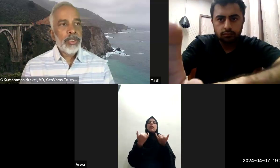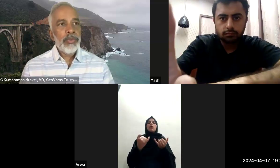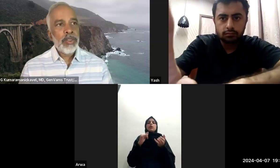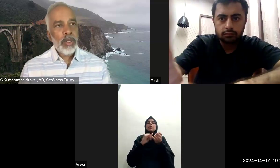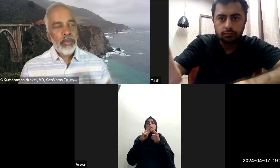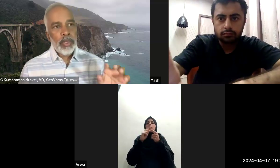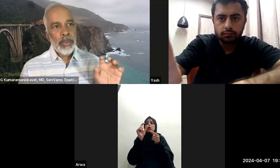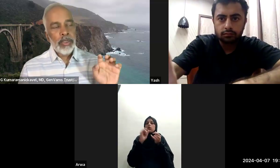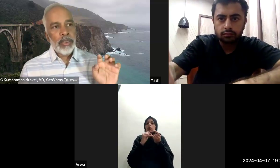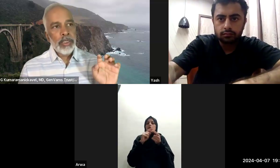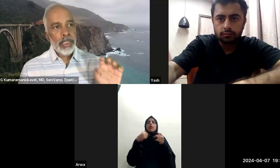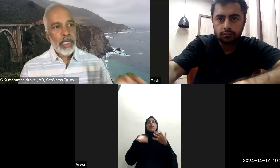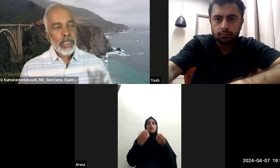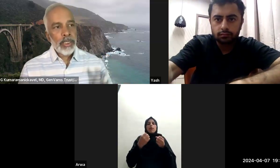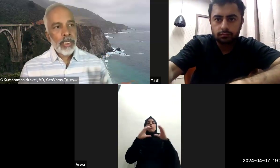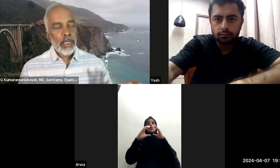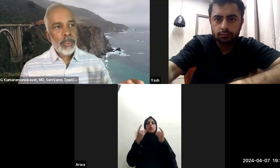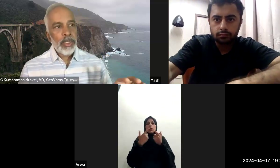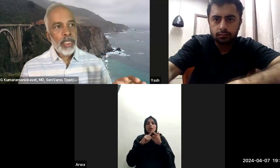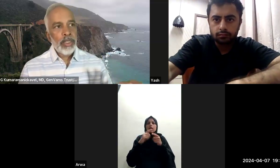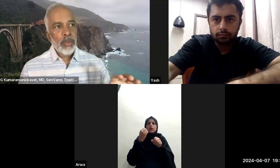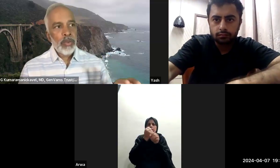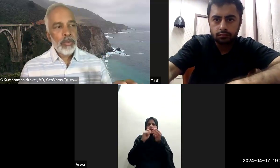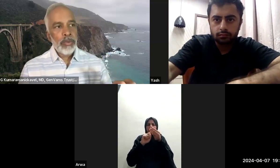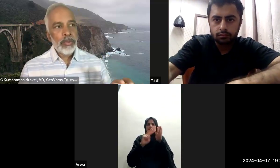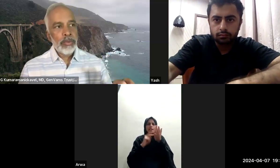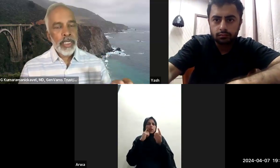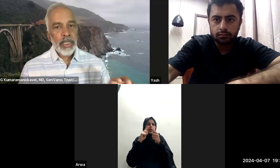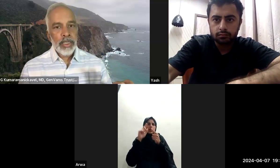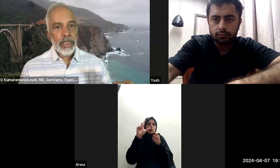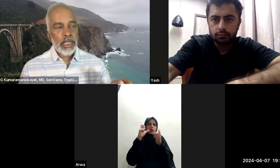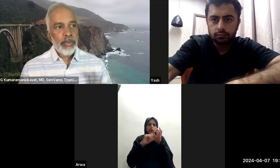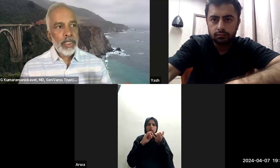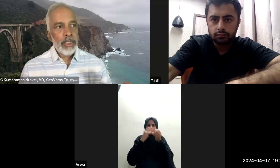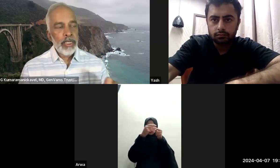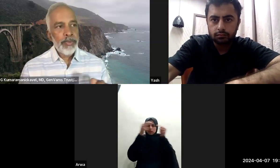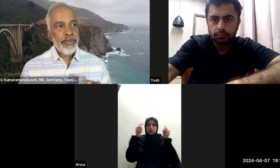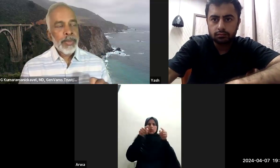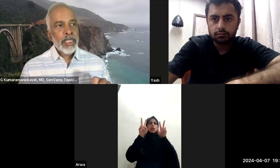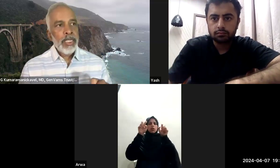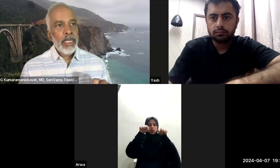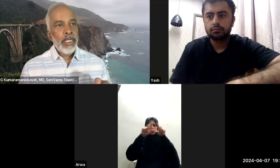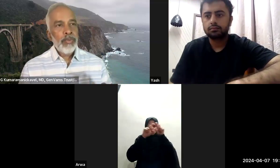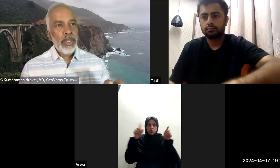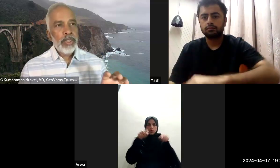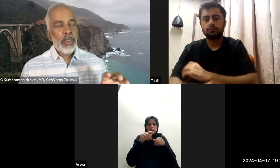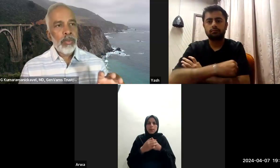so we talk about the genetics so that they know why it just happened in them. and then we talk